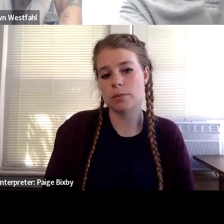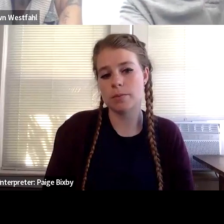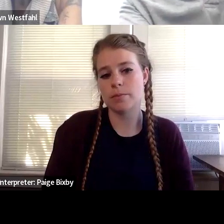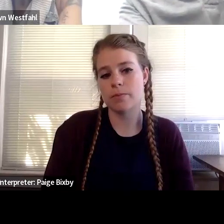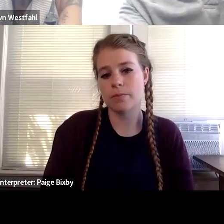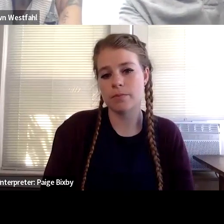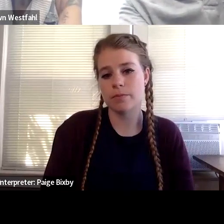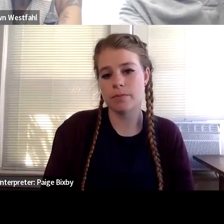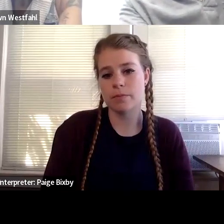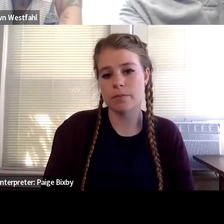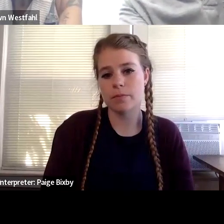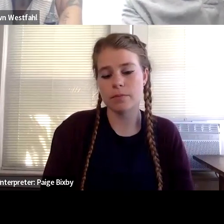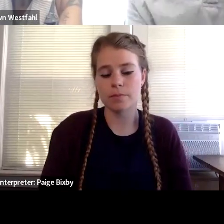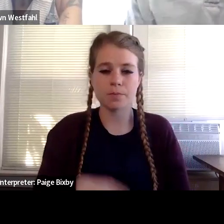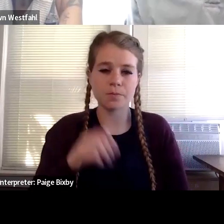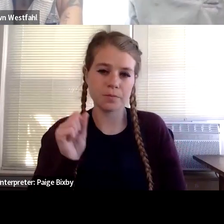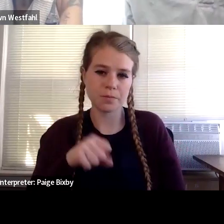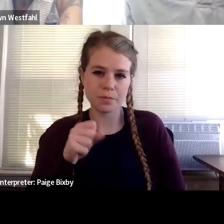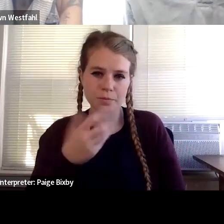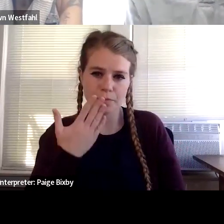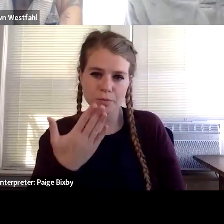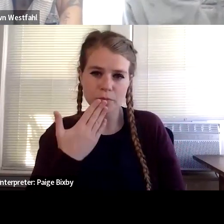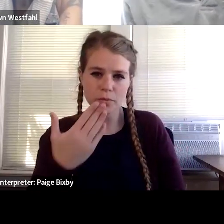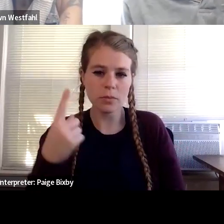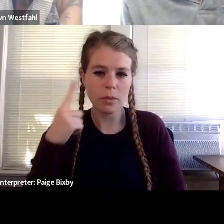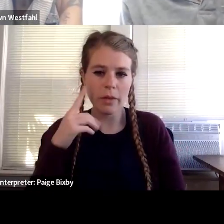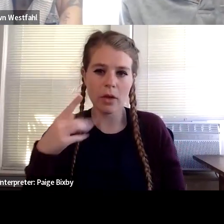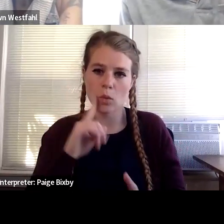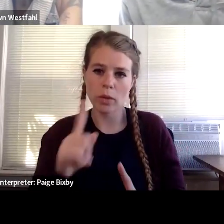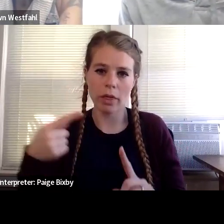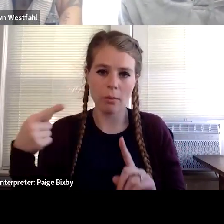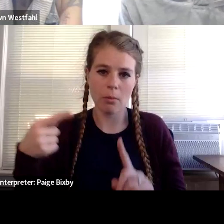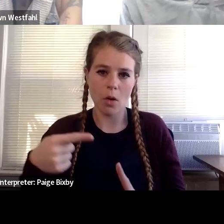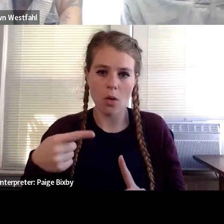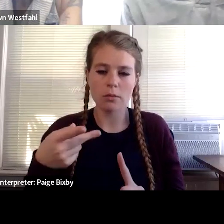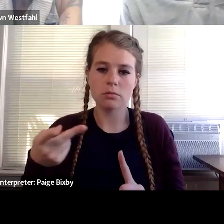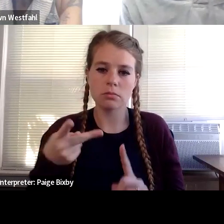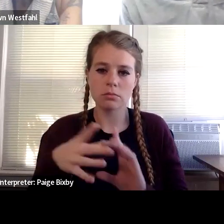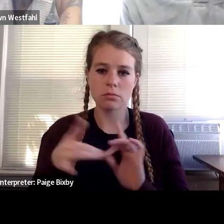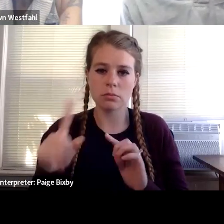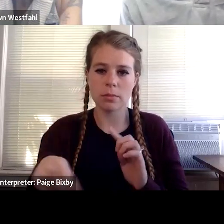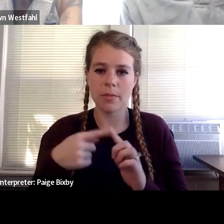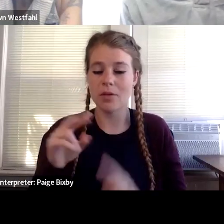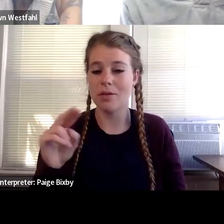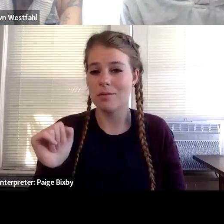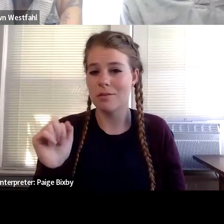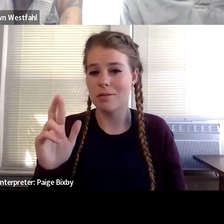Thank you. Yes, I think the point you're making about, you know, the use of Narcan, I do think especially for folks